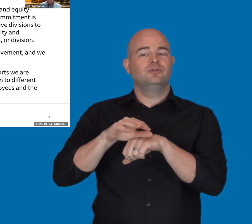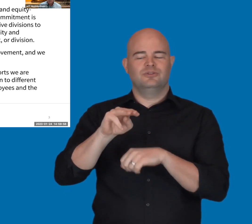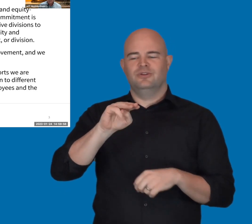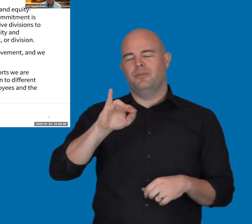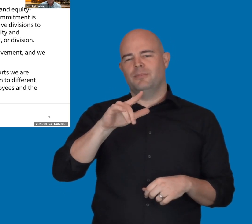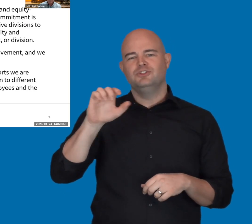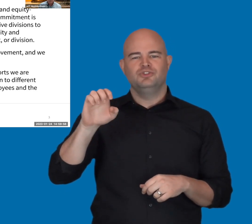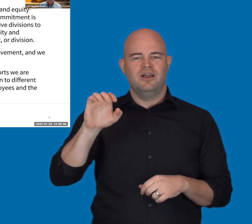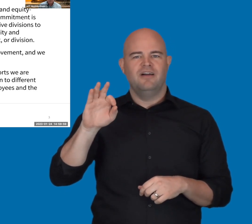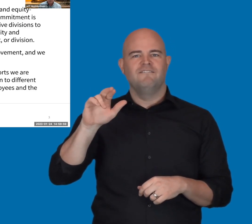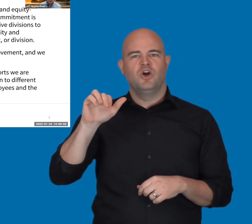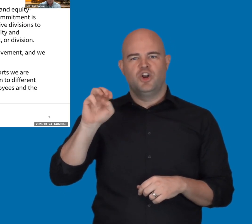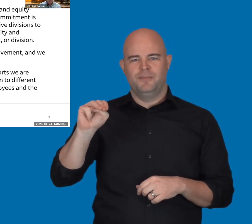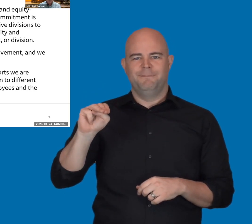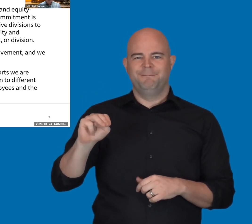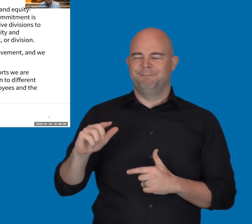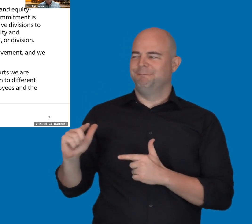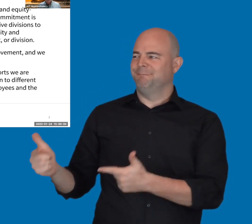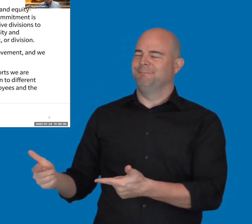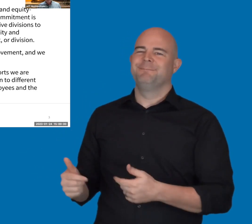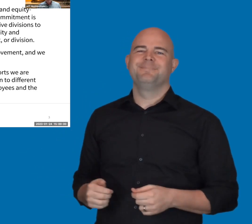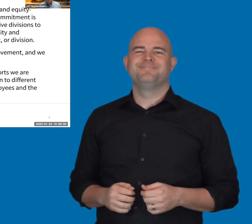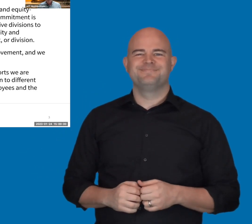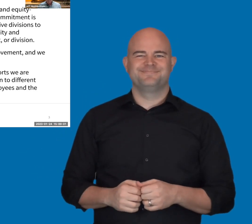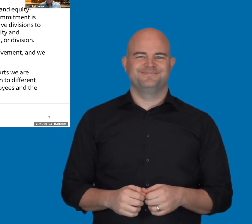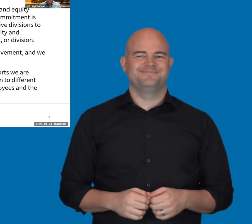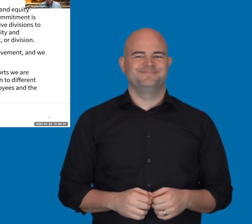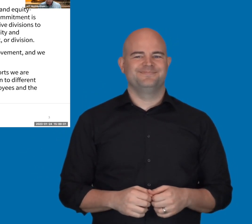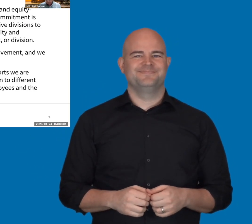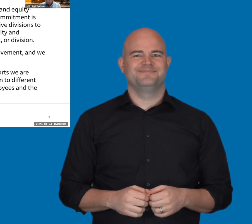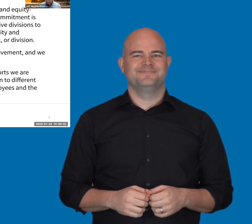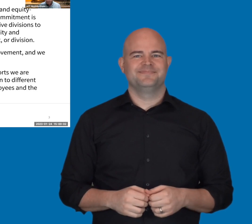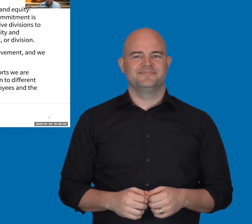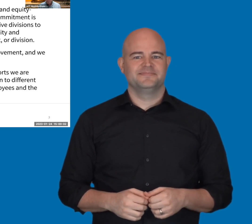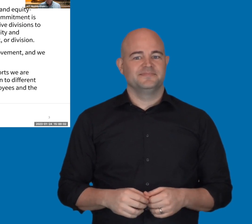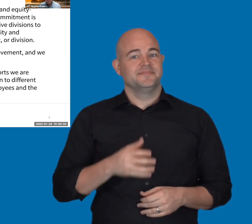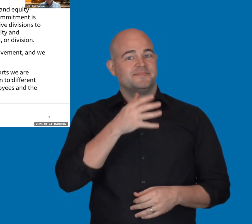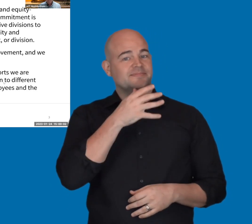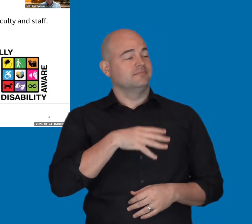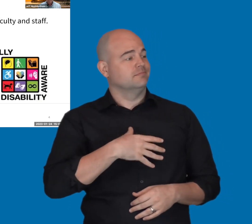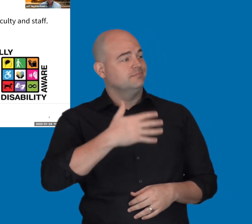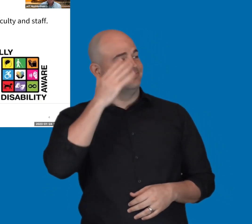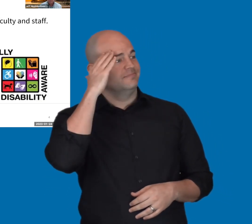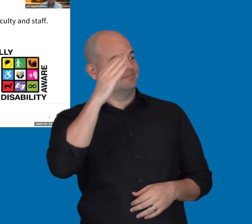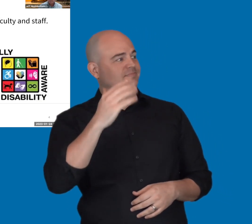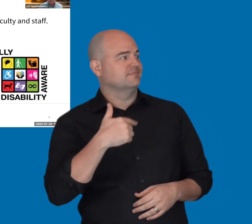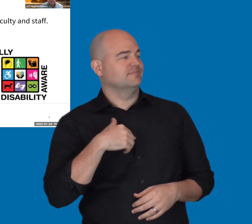when an issue is identified and needs to be resolved. And certainly, form colleagues at other institutions.